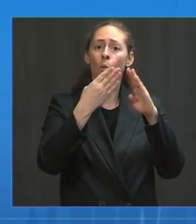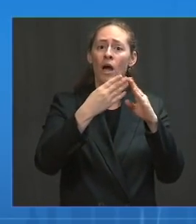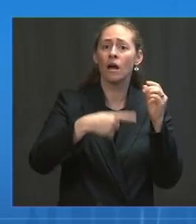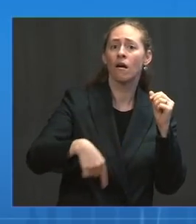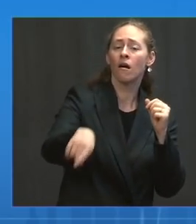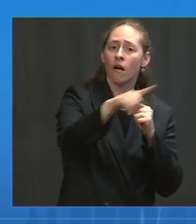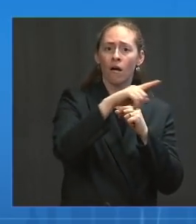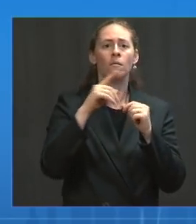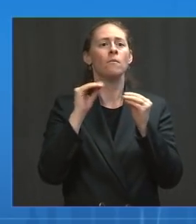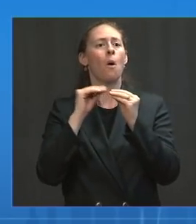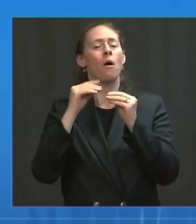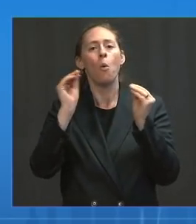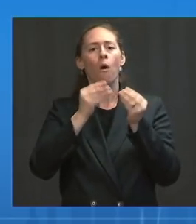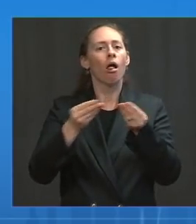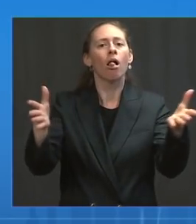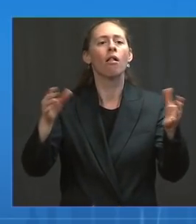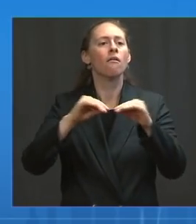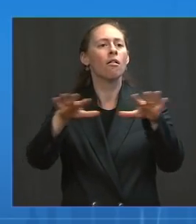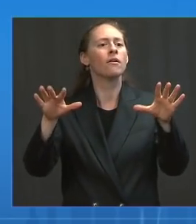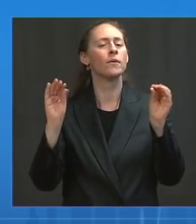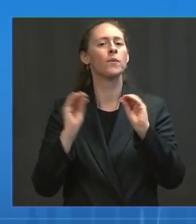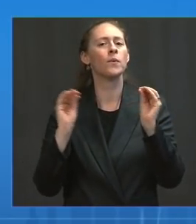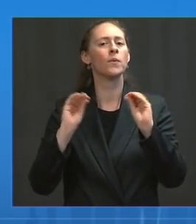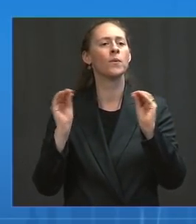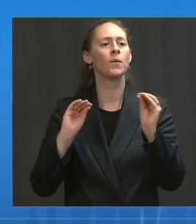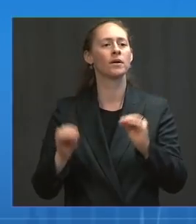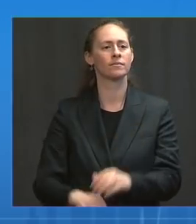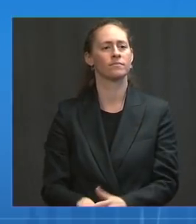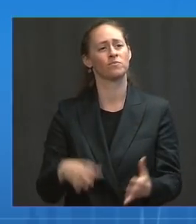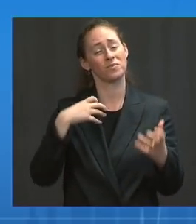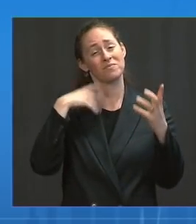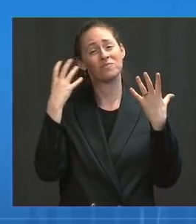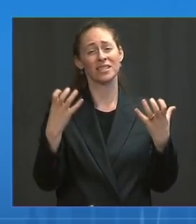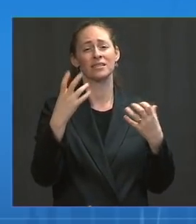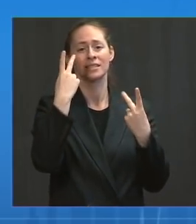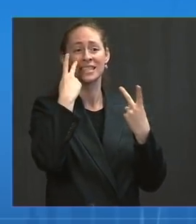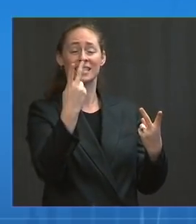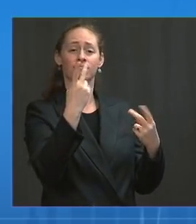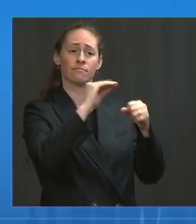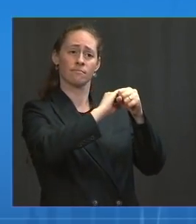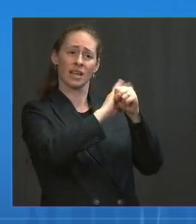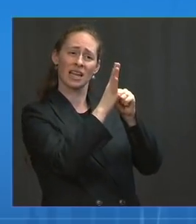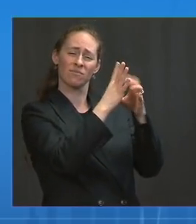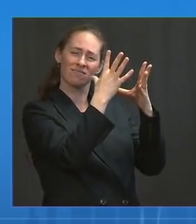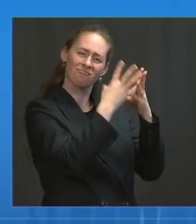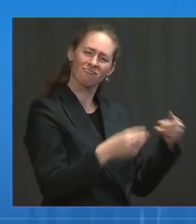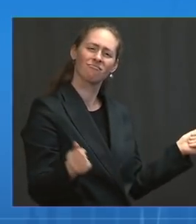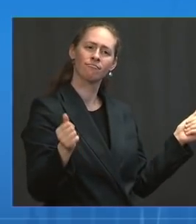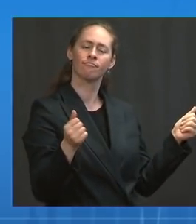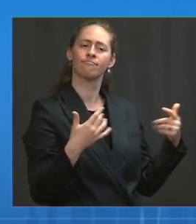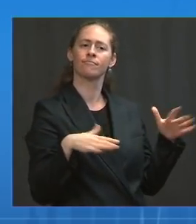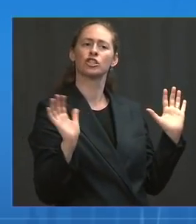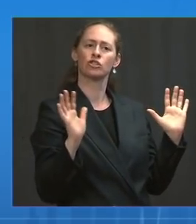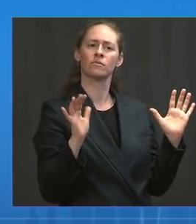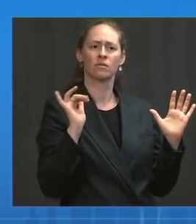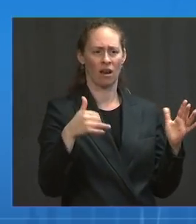And another step toward putting this pandemic behind us that has sadly taken more than 600,000 lives here at home,